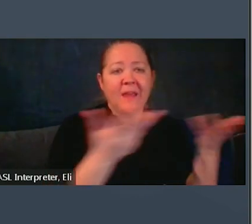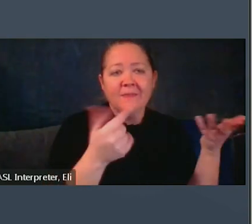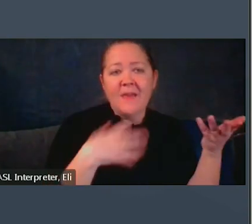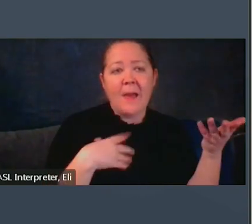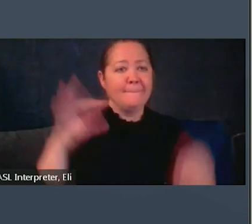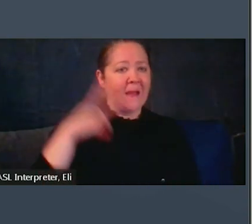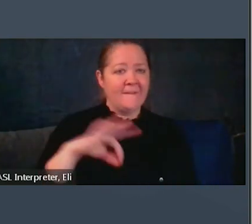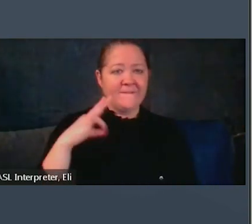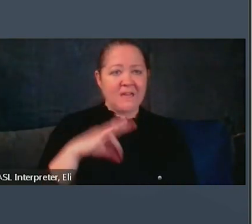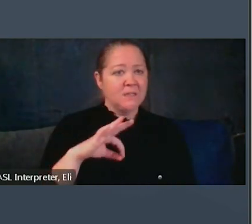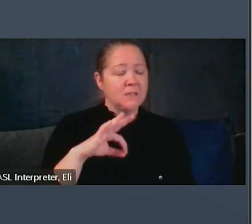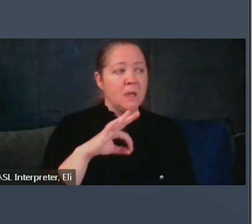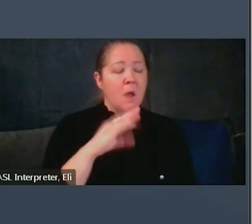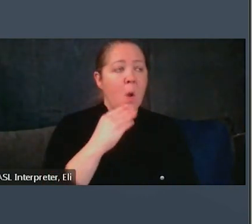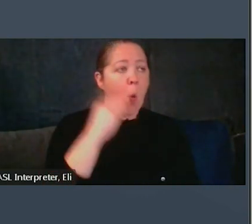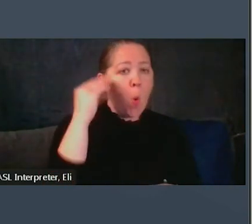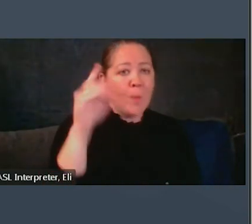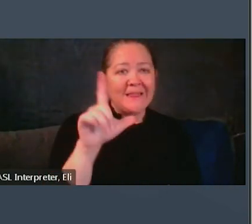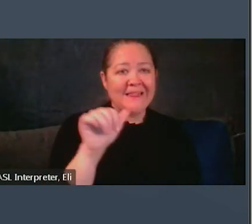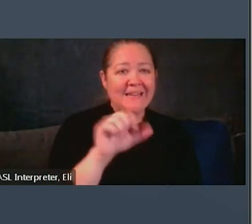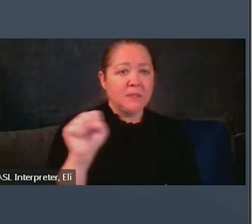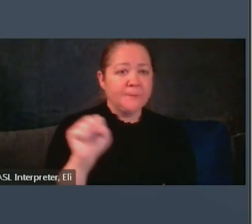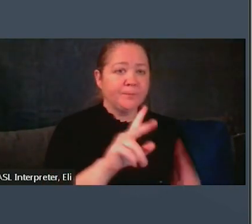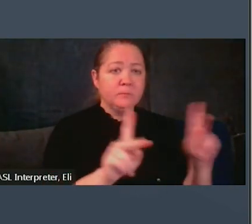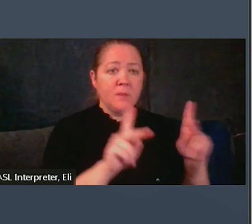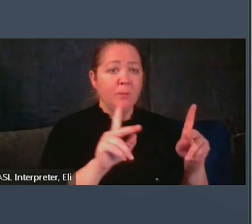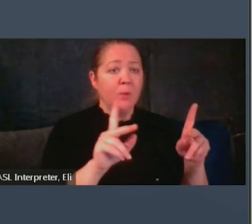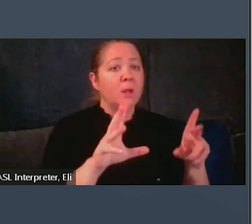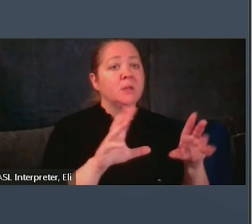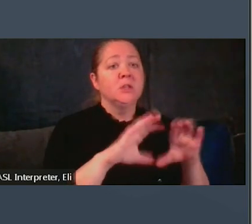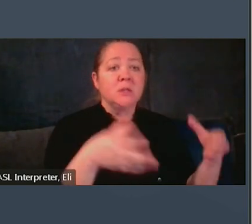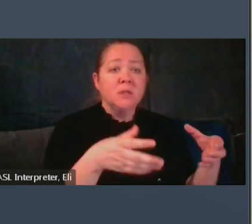I believe many members of the community have made contributions to this very facility,